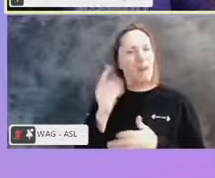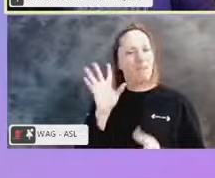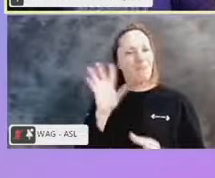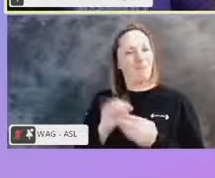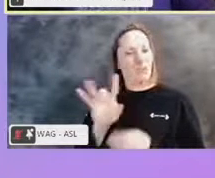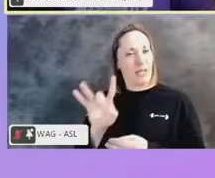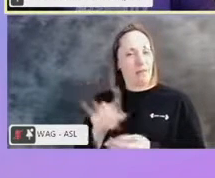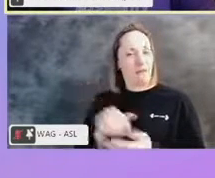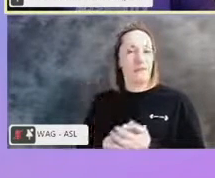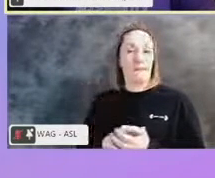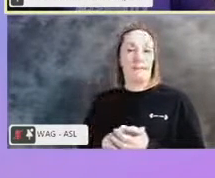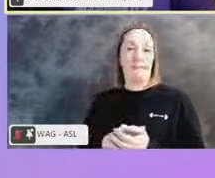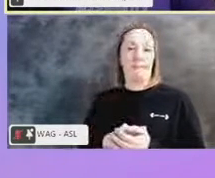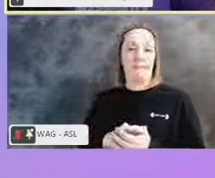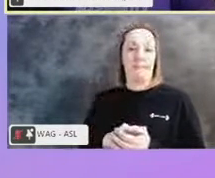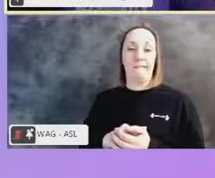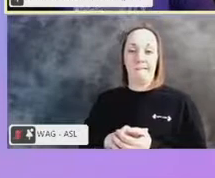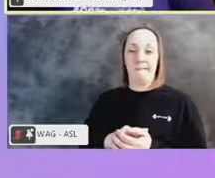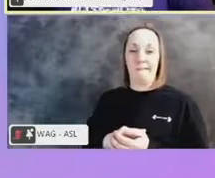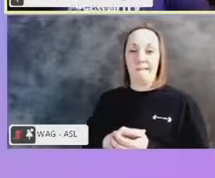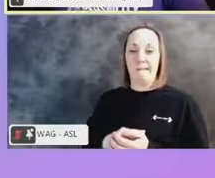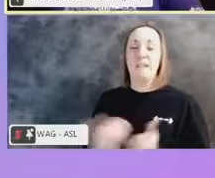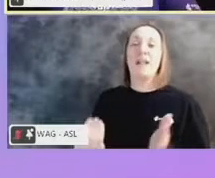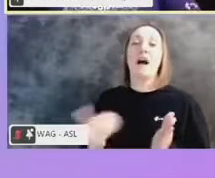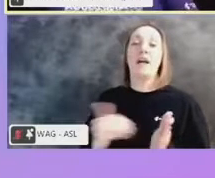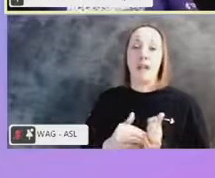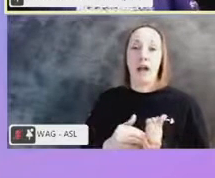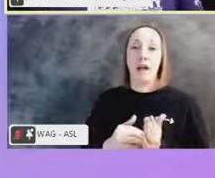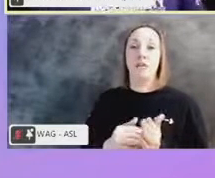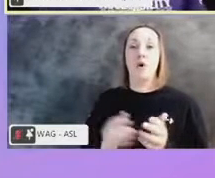blindness. There is another one that speaks to -- I